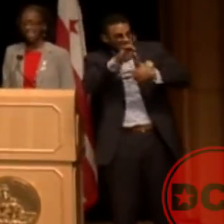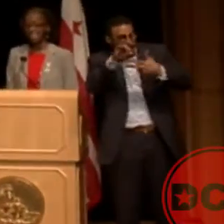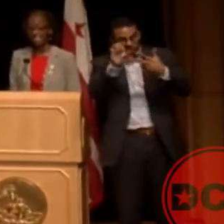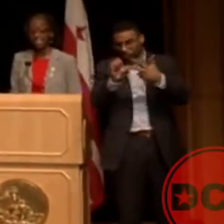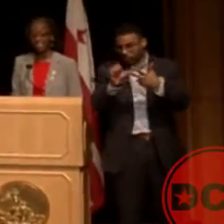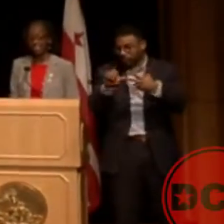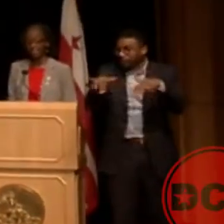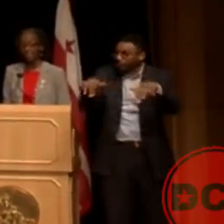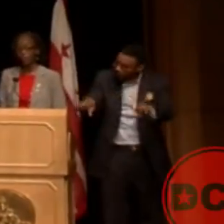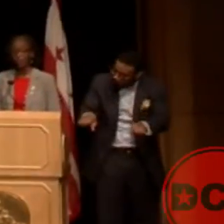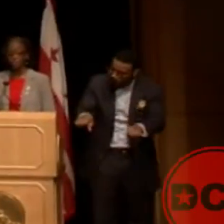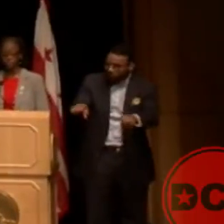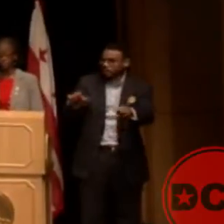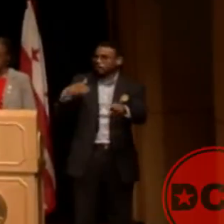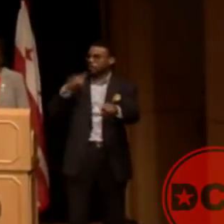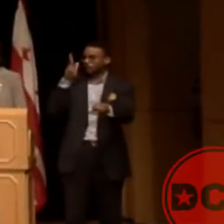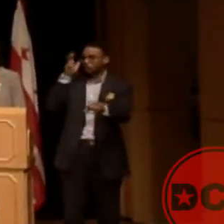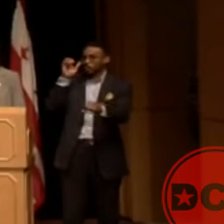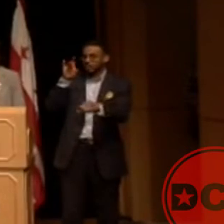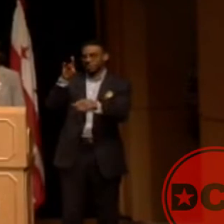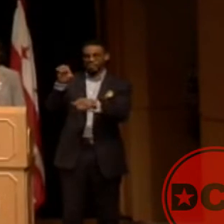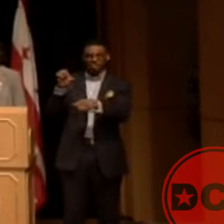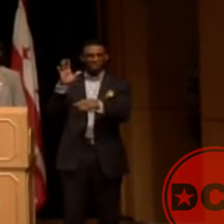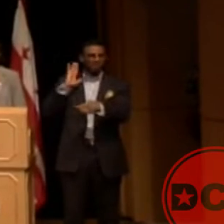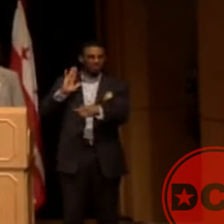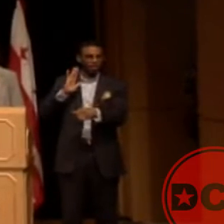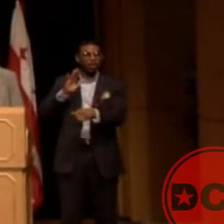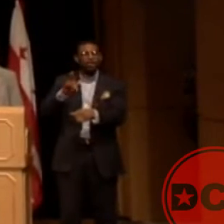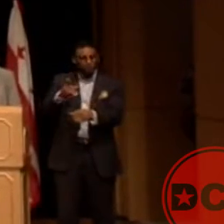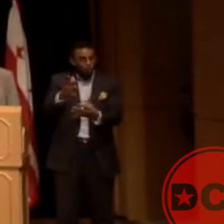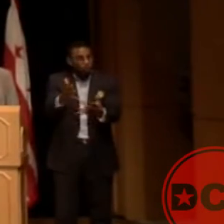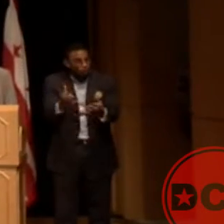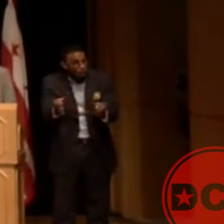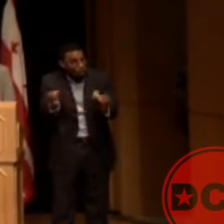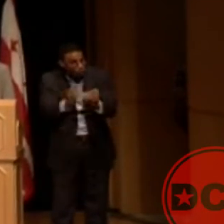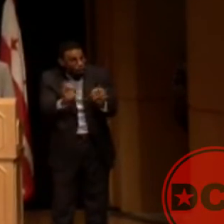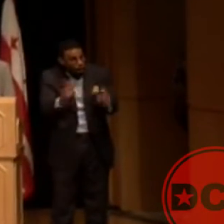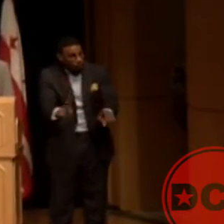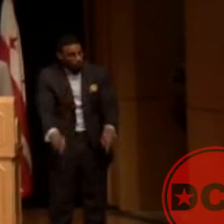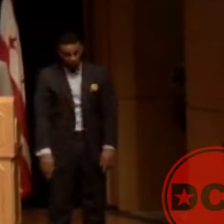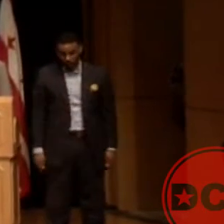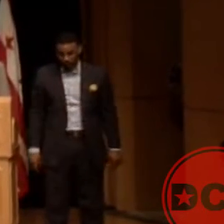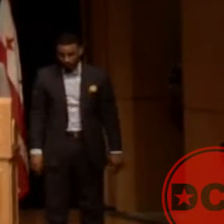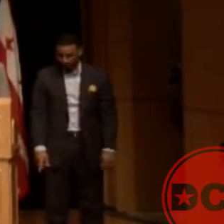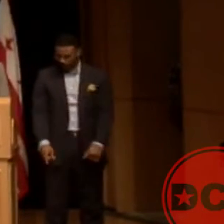YES, WE HEARD YOU CBE'S. YOU WANT MORE OPPORTUNITIES.